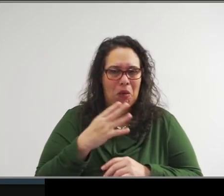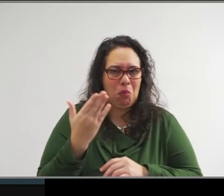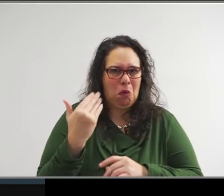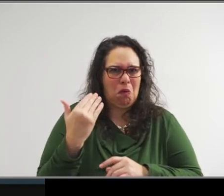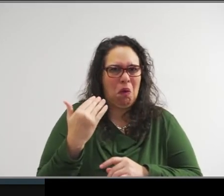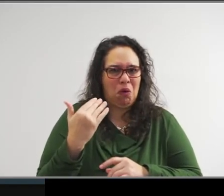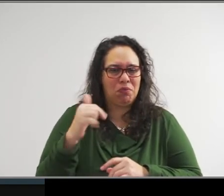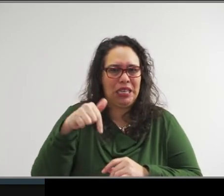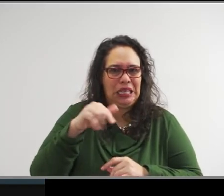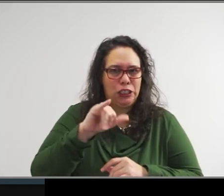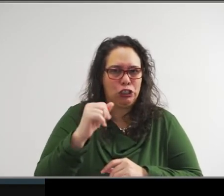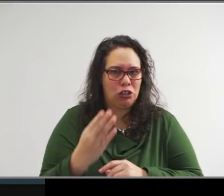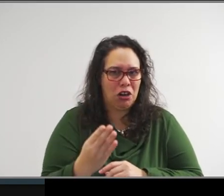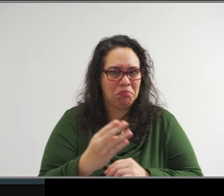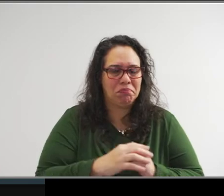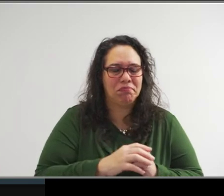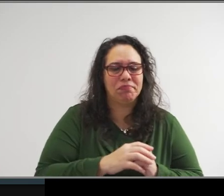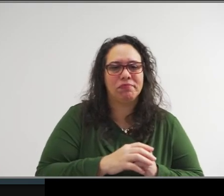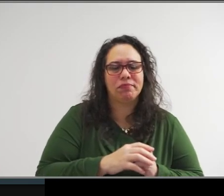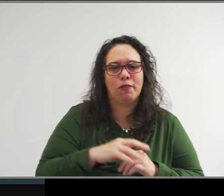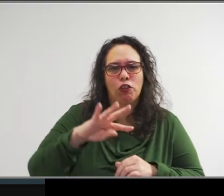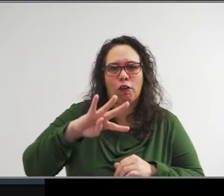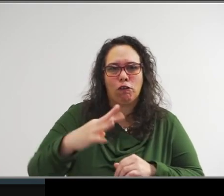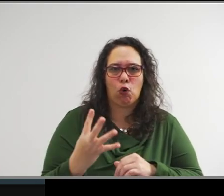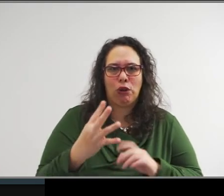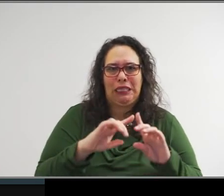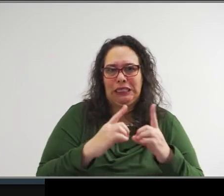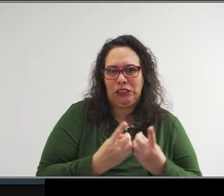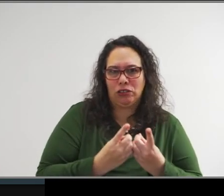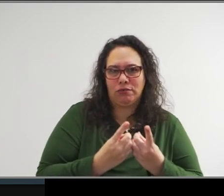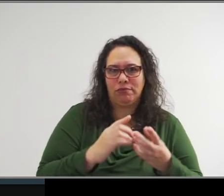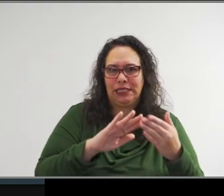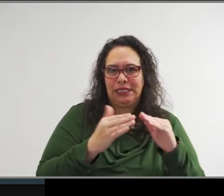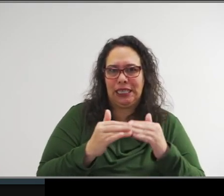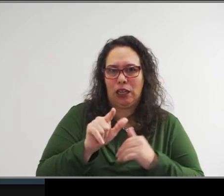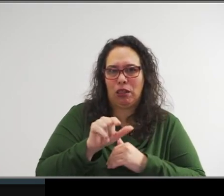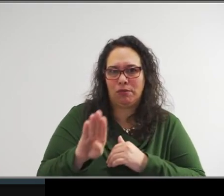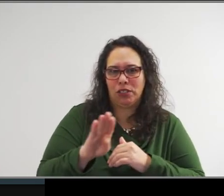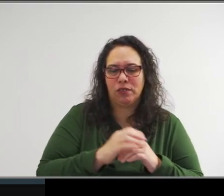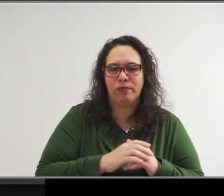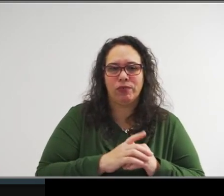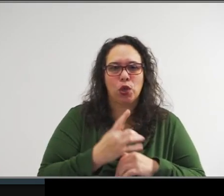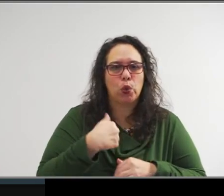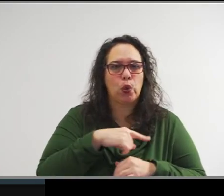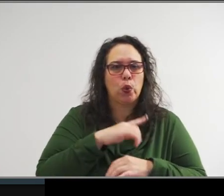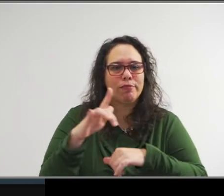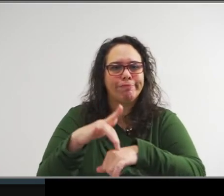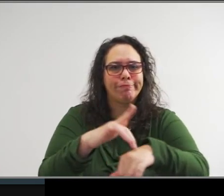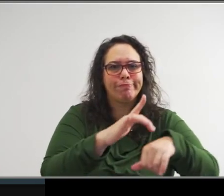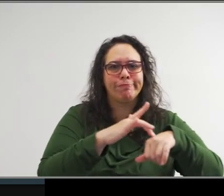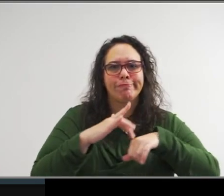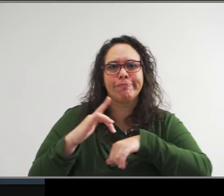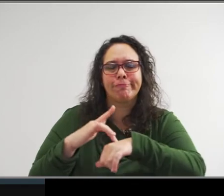for the fourth area on the city of long beach. And we visited with every single principal.